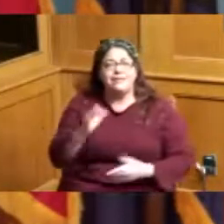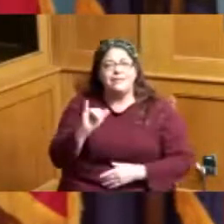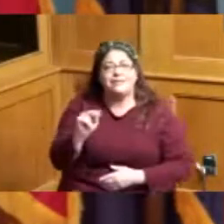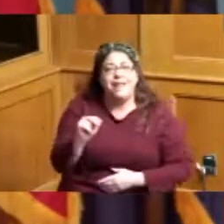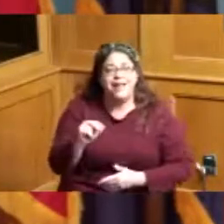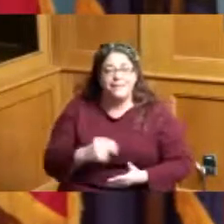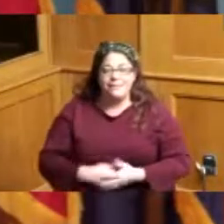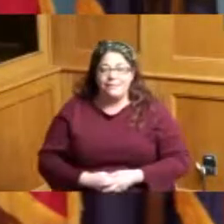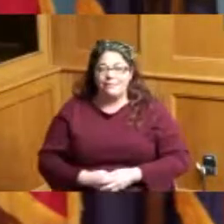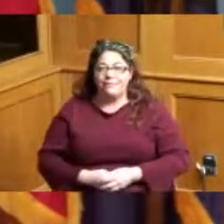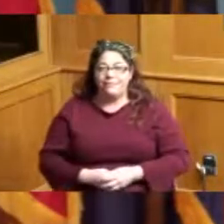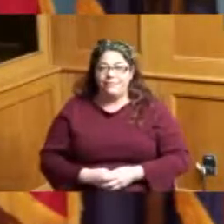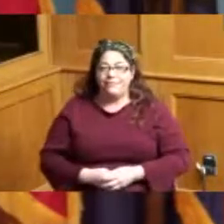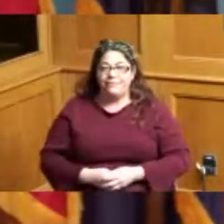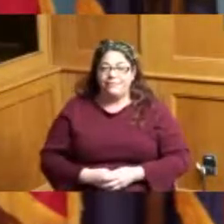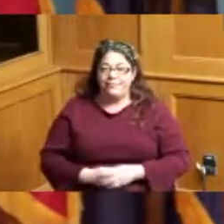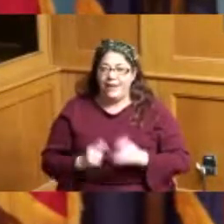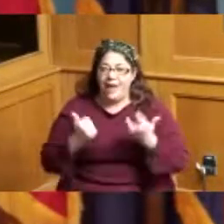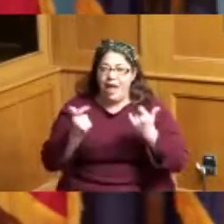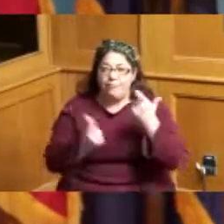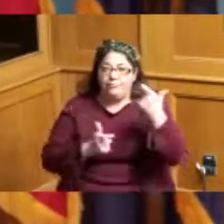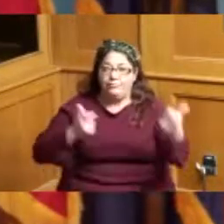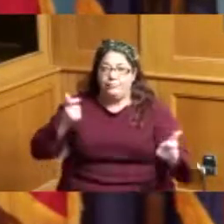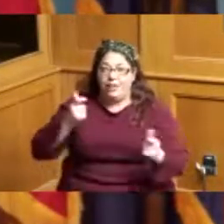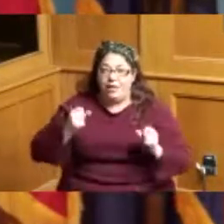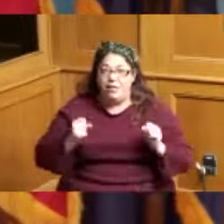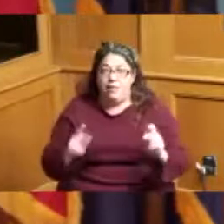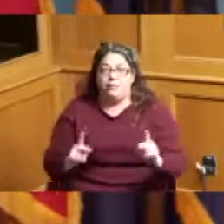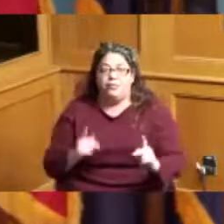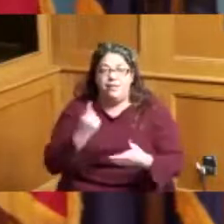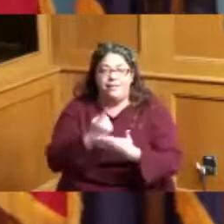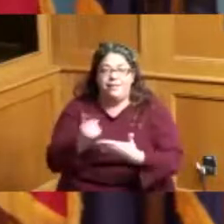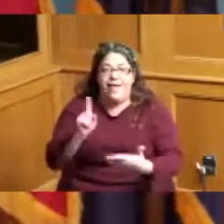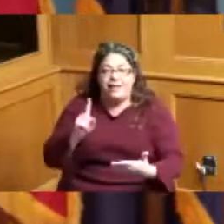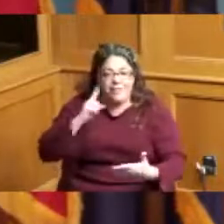and even a bigger opportunity now because last week I said we're going to win the Super Bowl